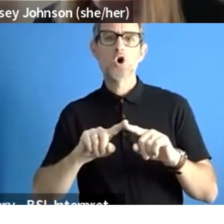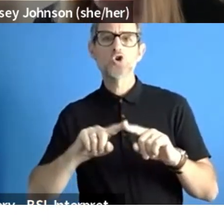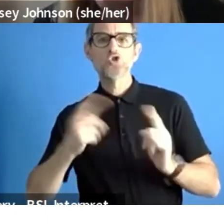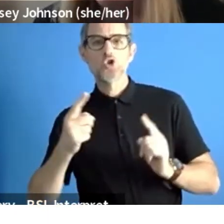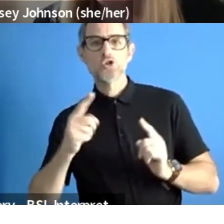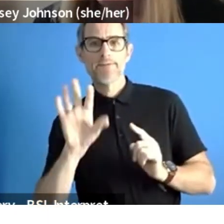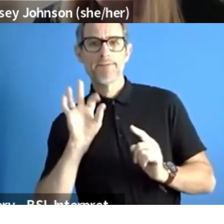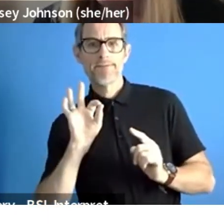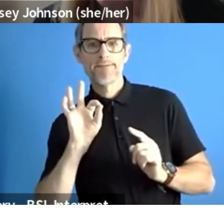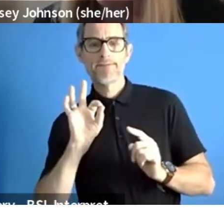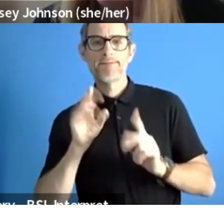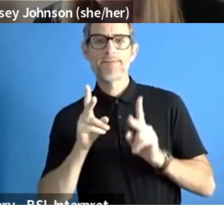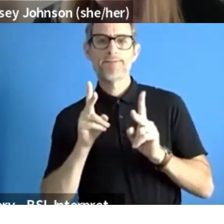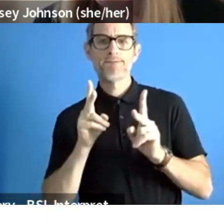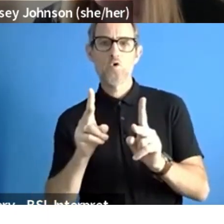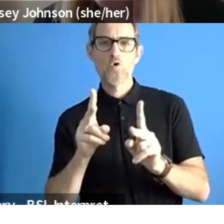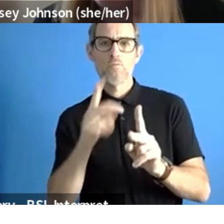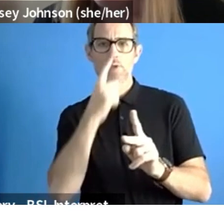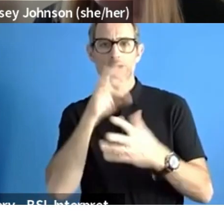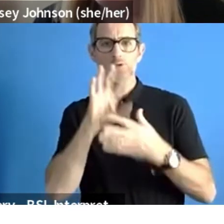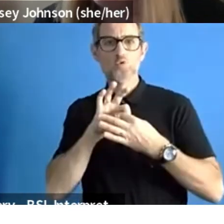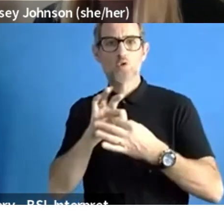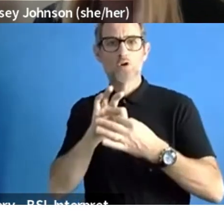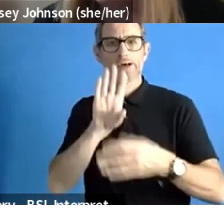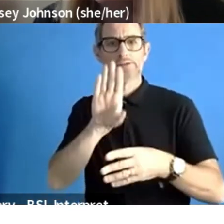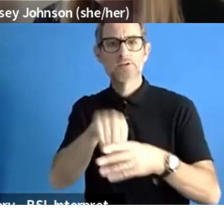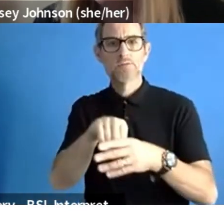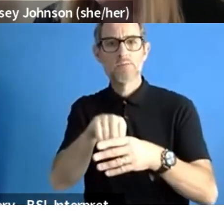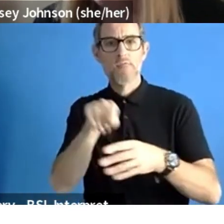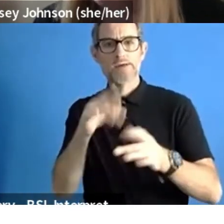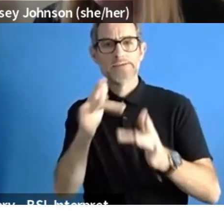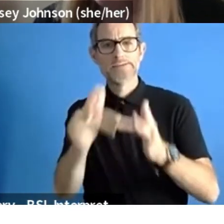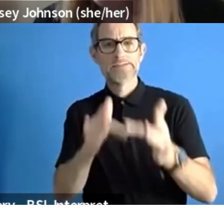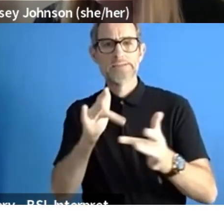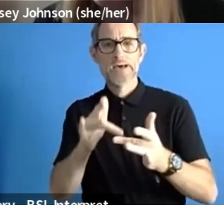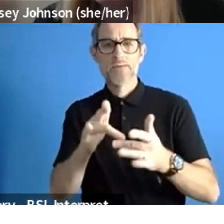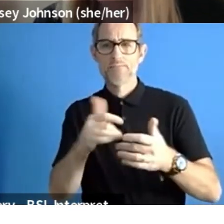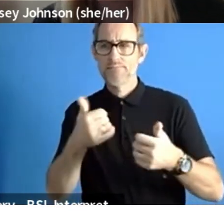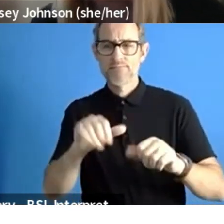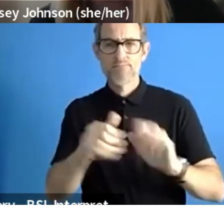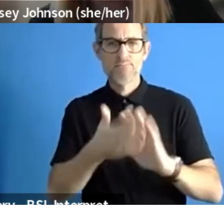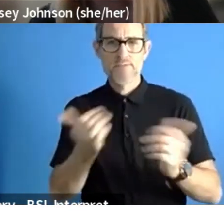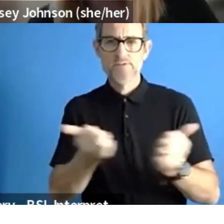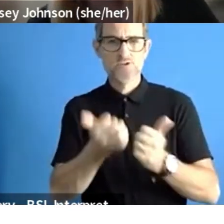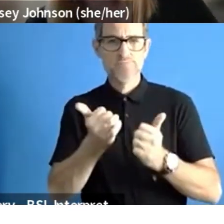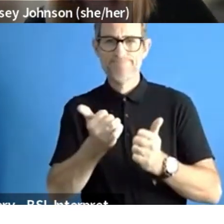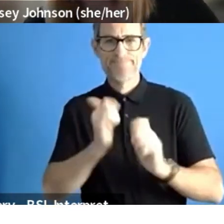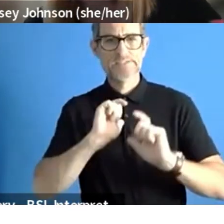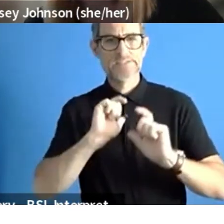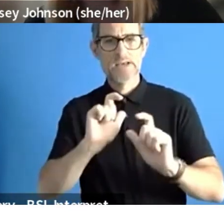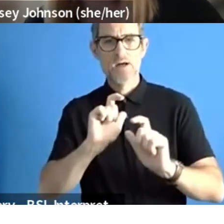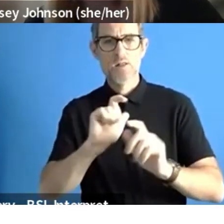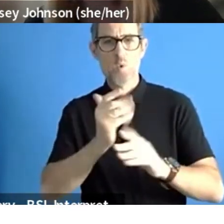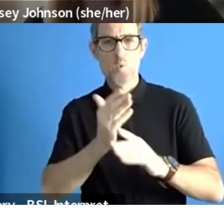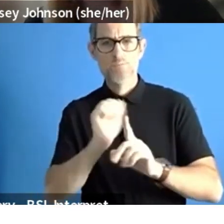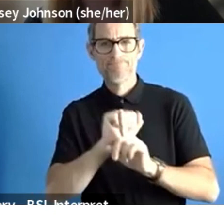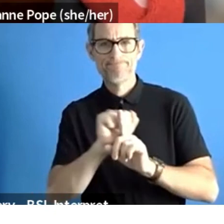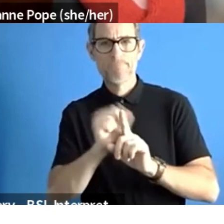scripts and if there are videos on there, we can have word documents with information